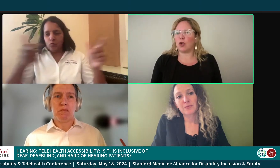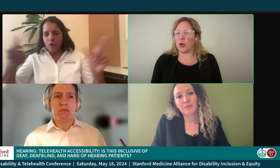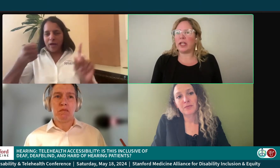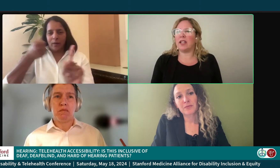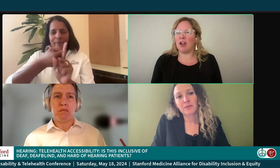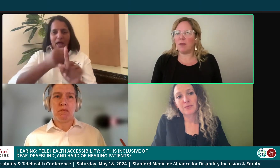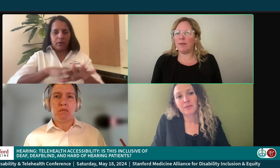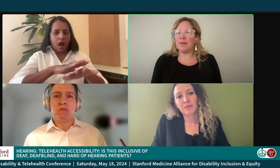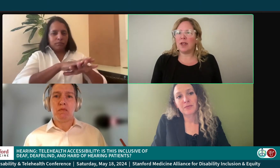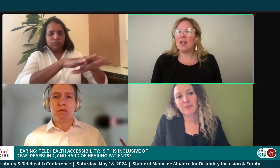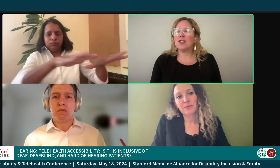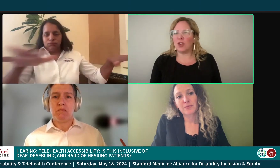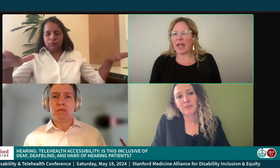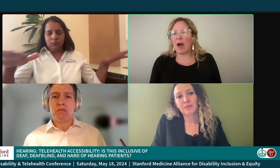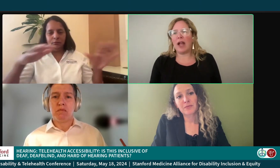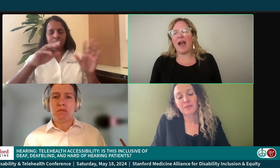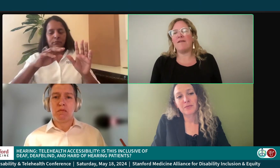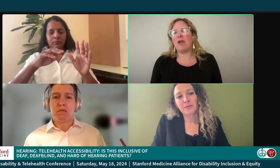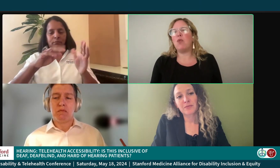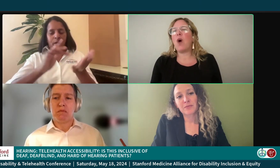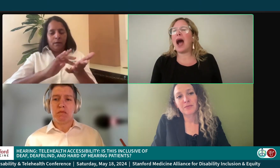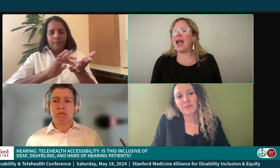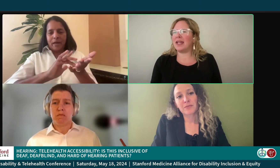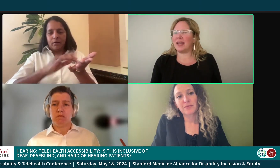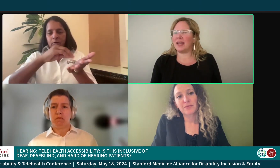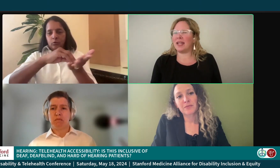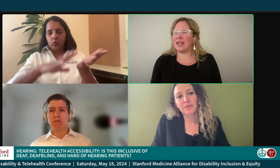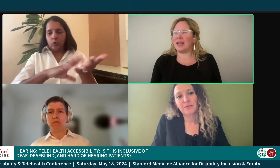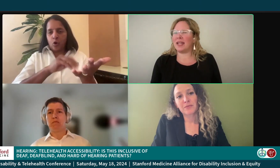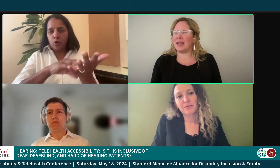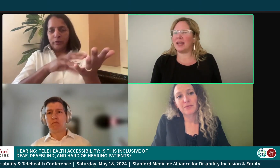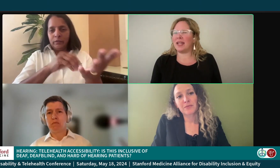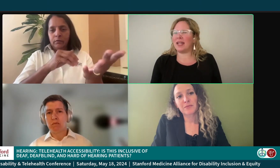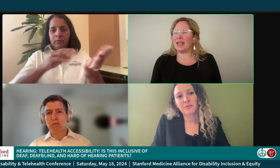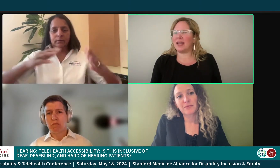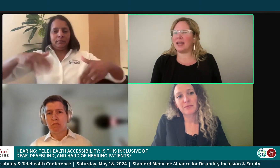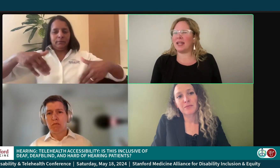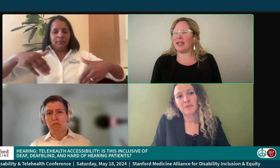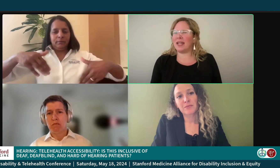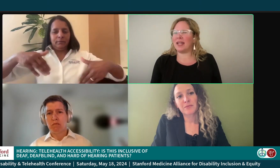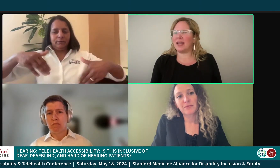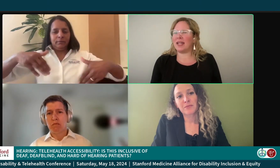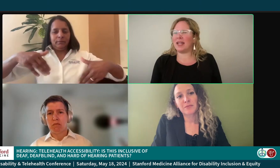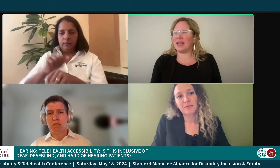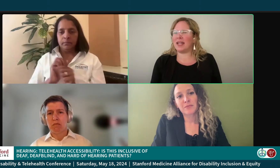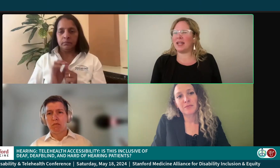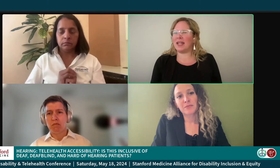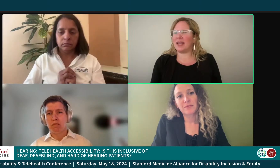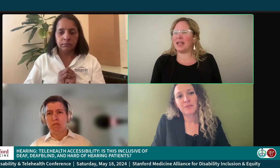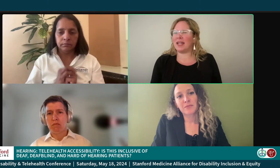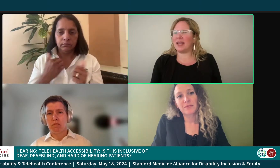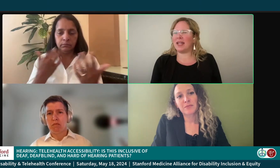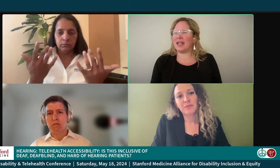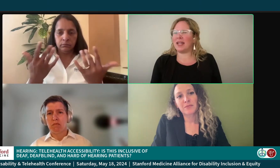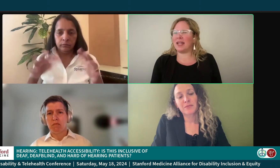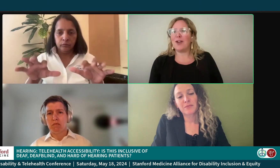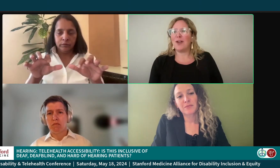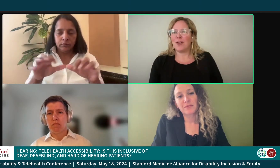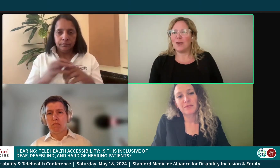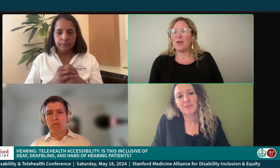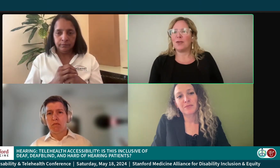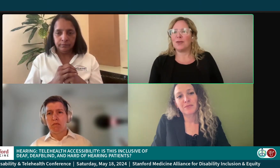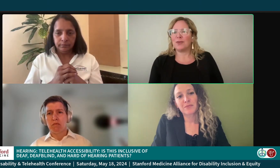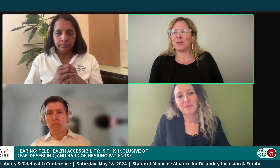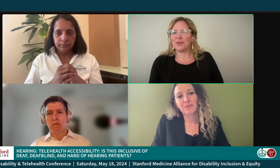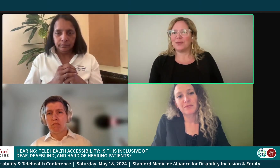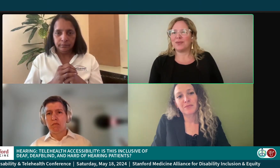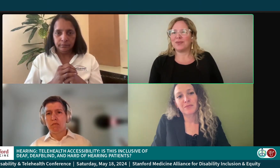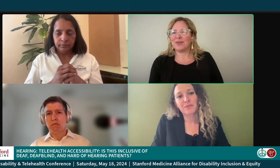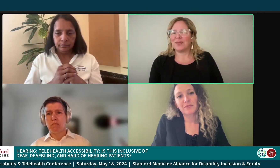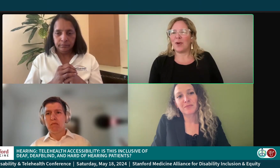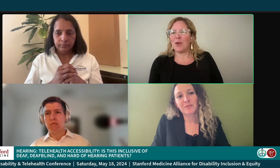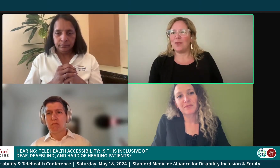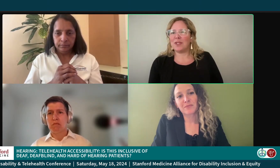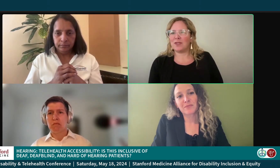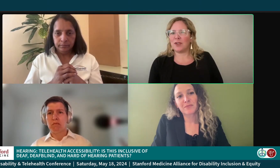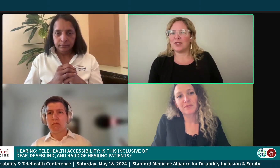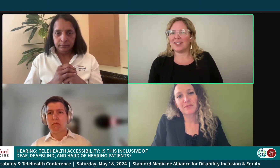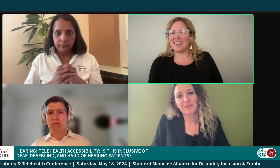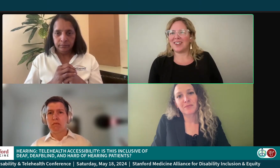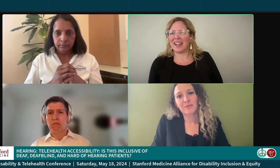curriculum. So that will have a wide path overall for medical students to learn that. It's frozen,